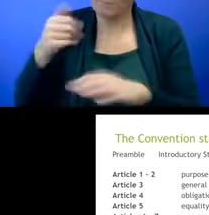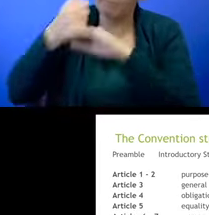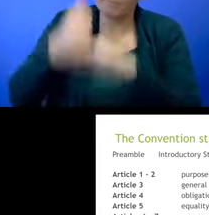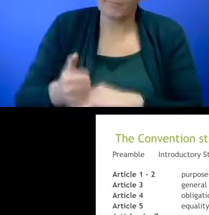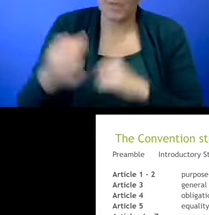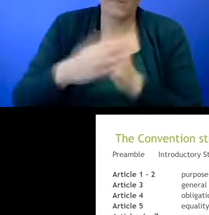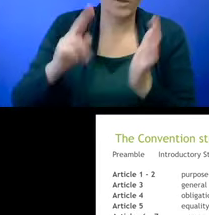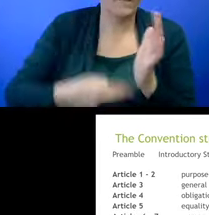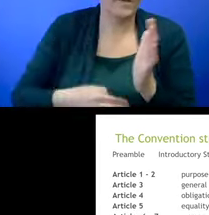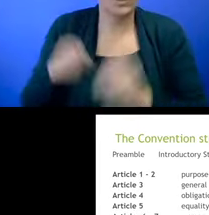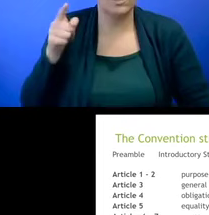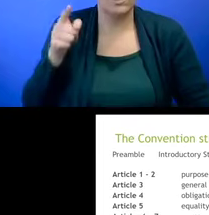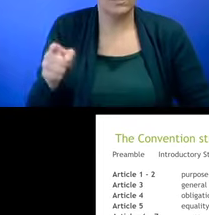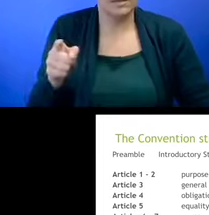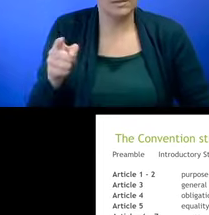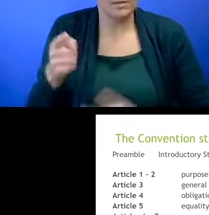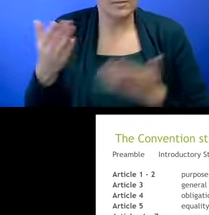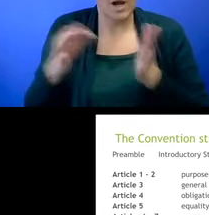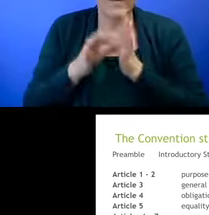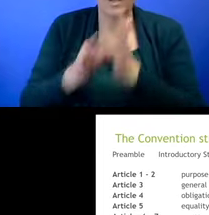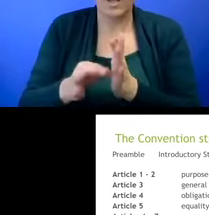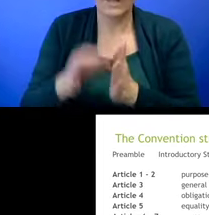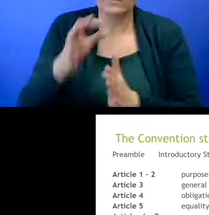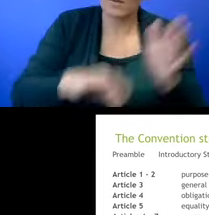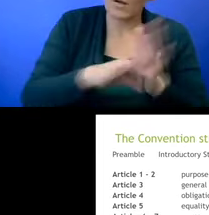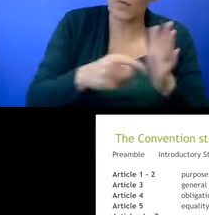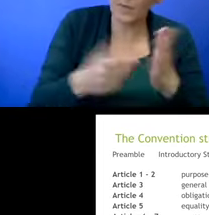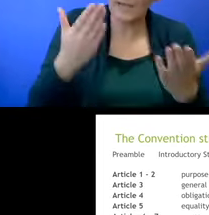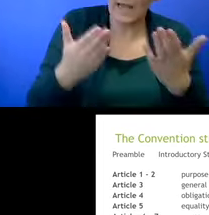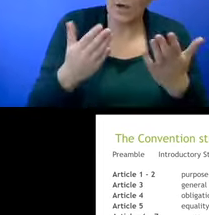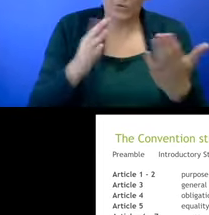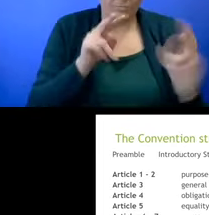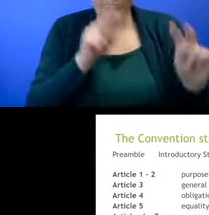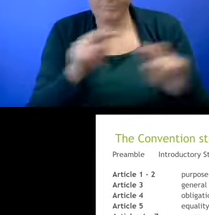and these provide guidance to states on interpreting and implementing the Convention.